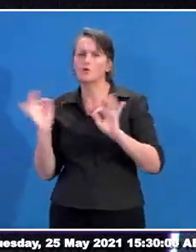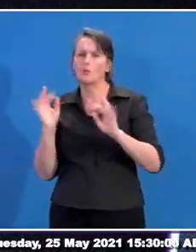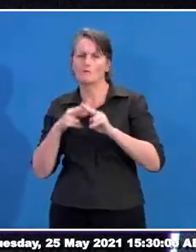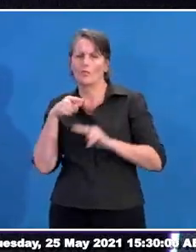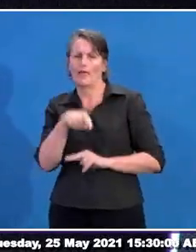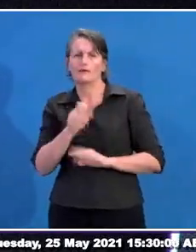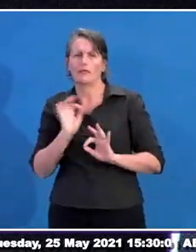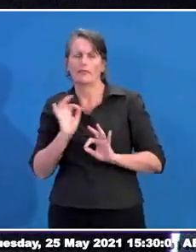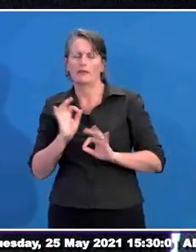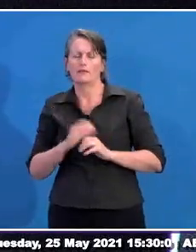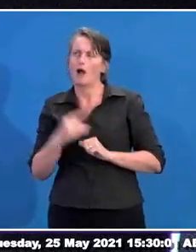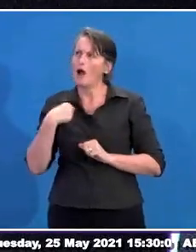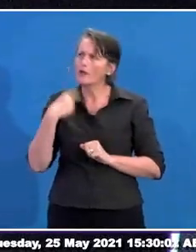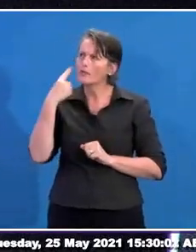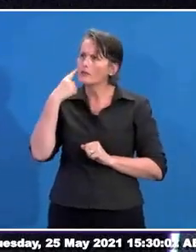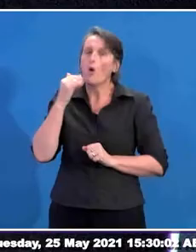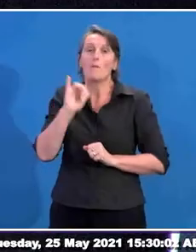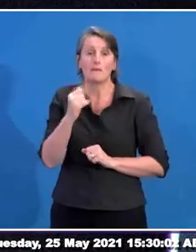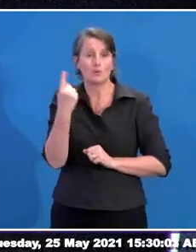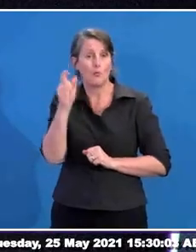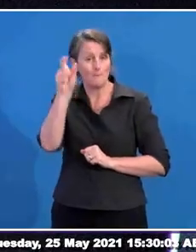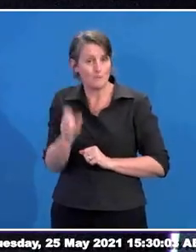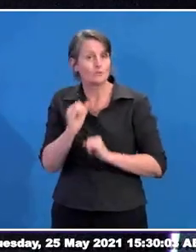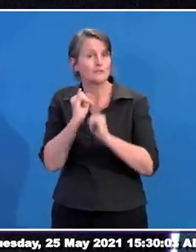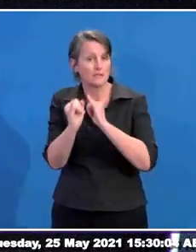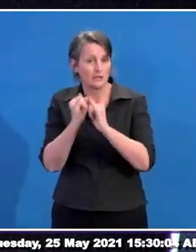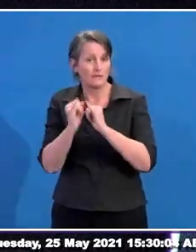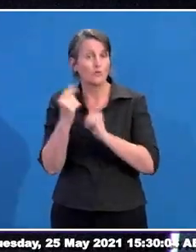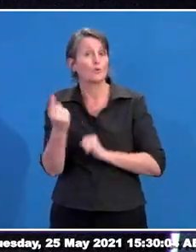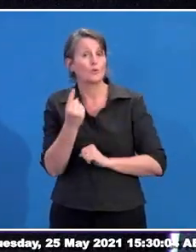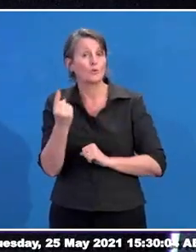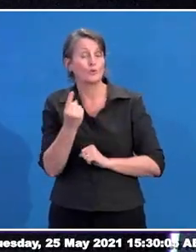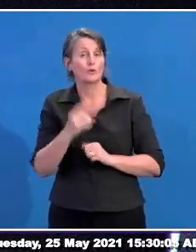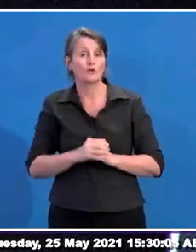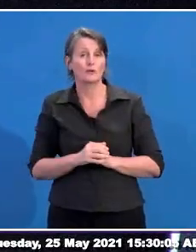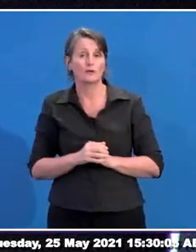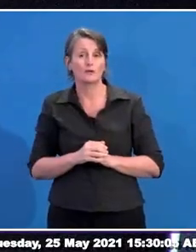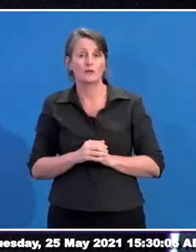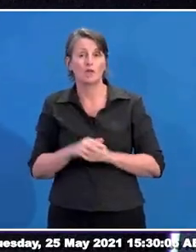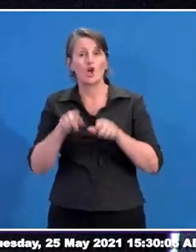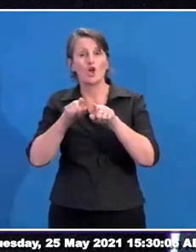I think the only person I interviewed was the learning and development manager